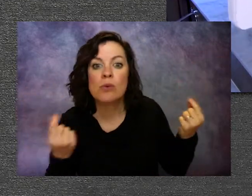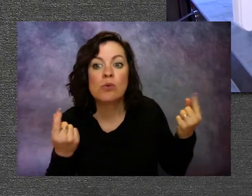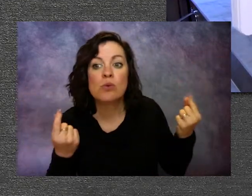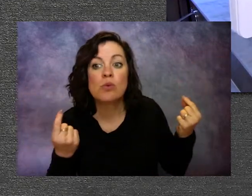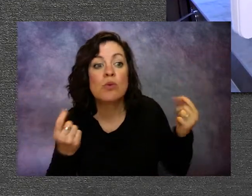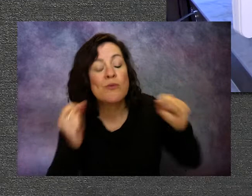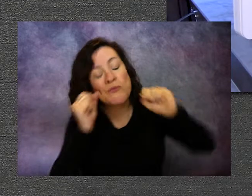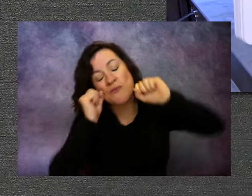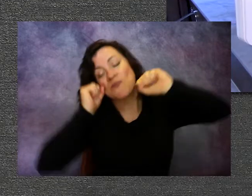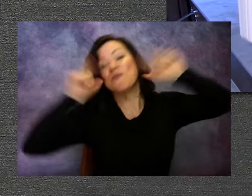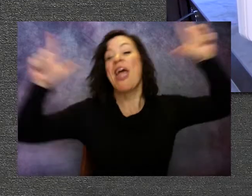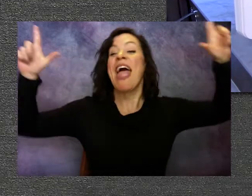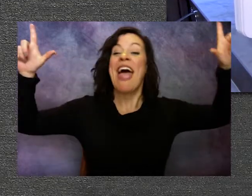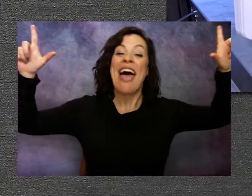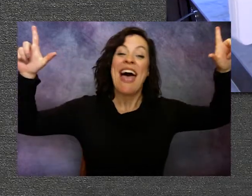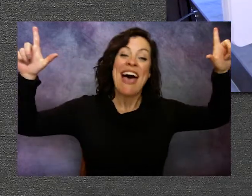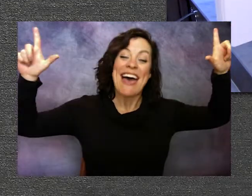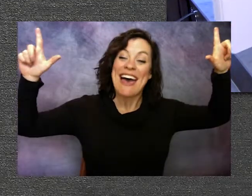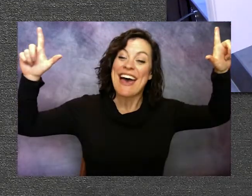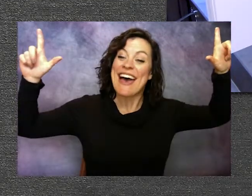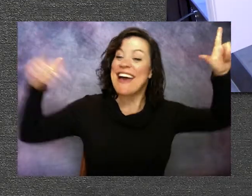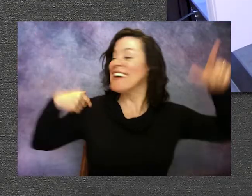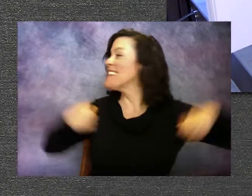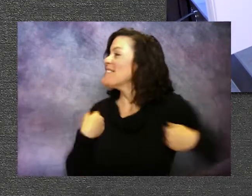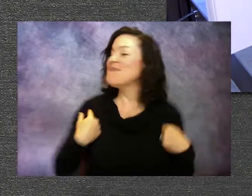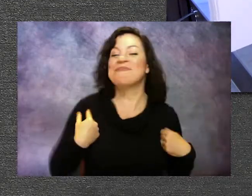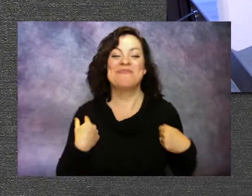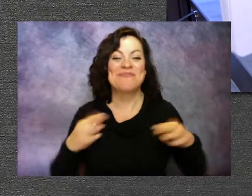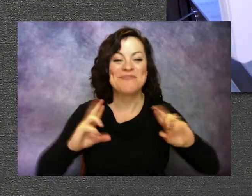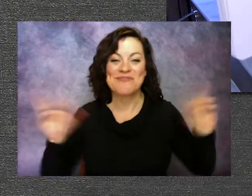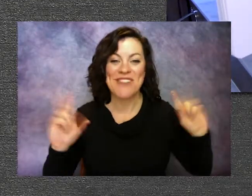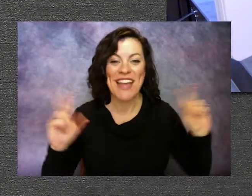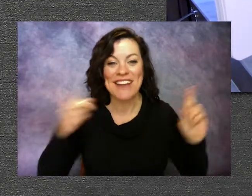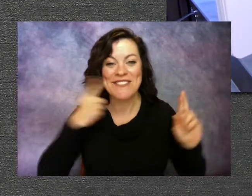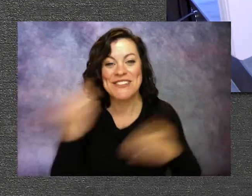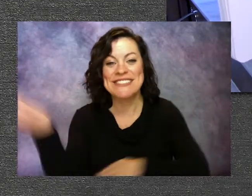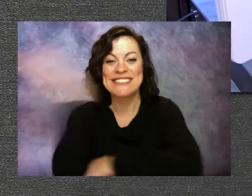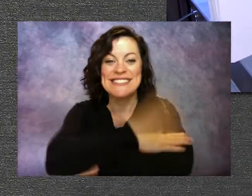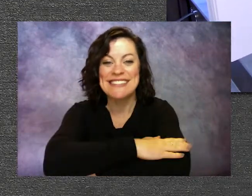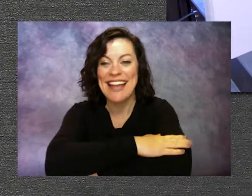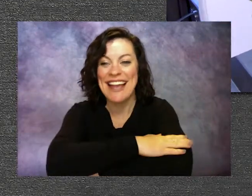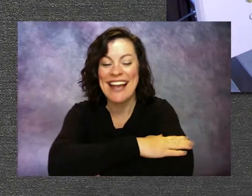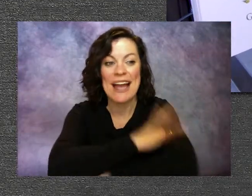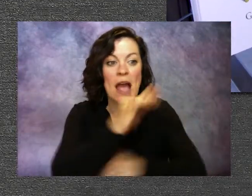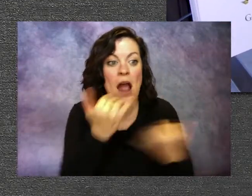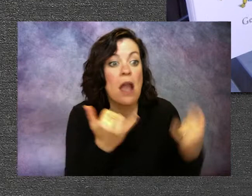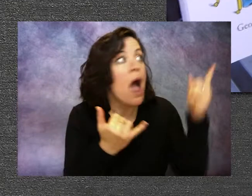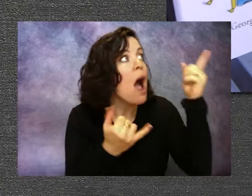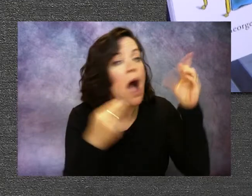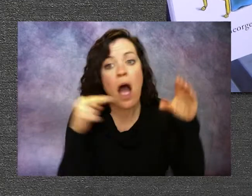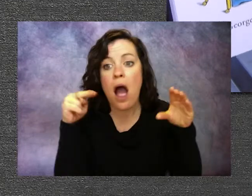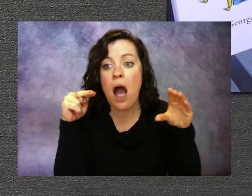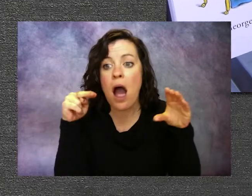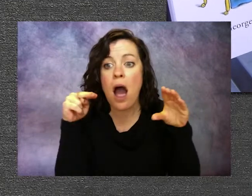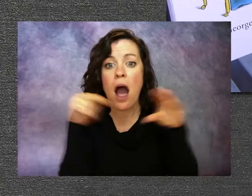Awake and ready to learn with you and I. But, shhh, now George is asleep.